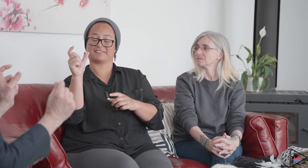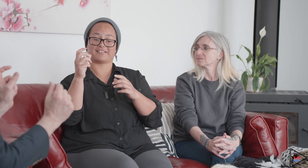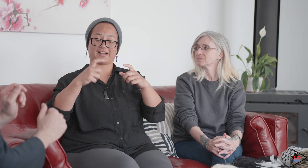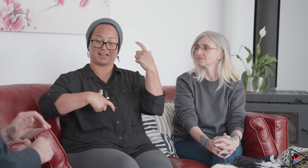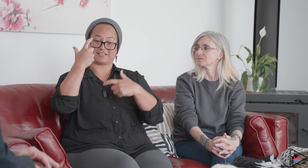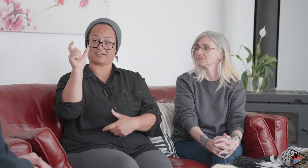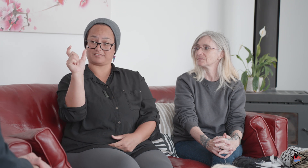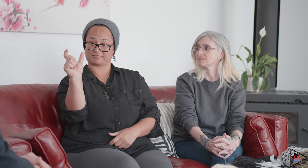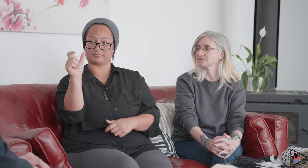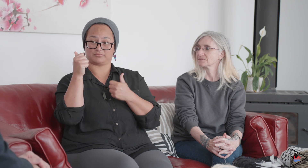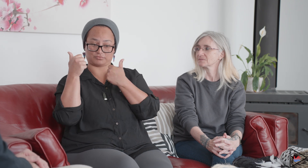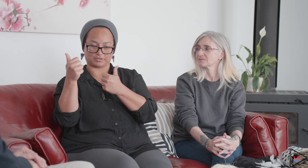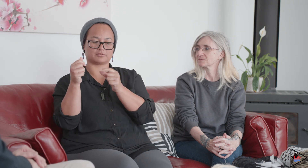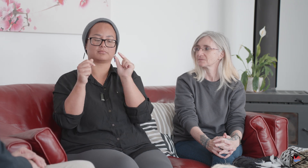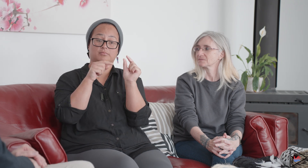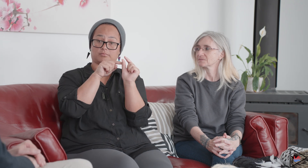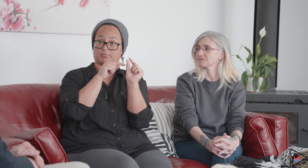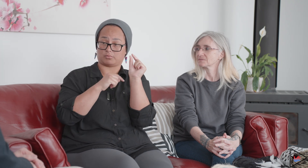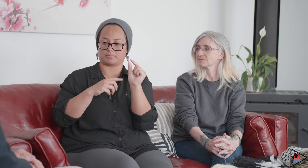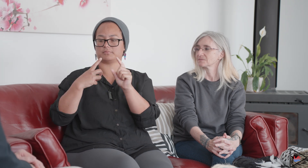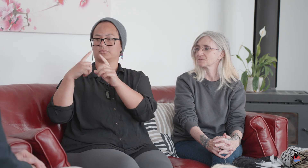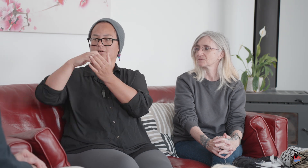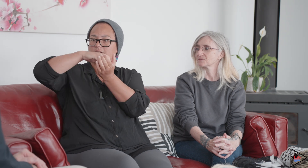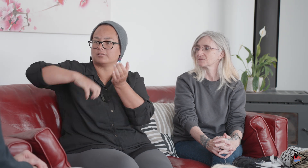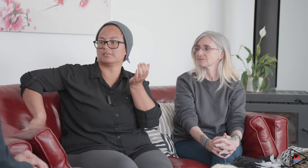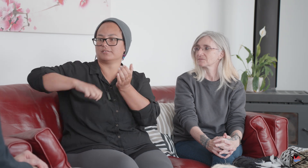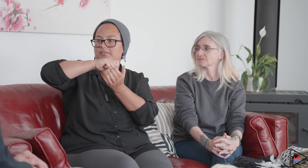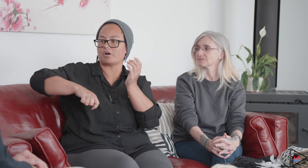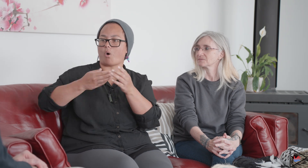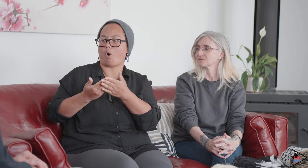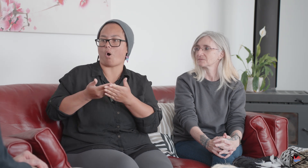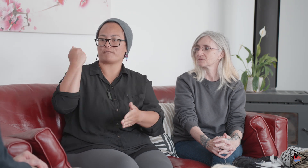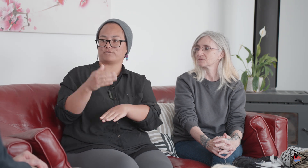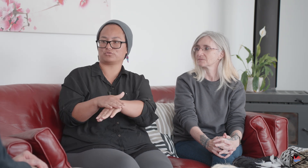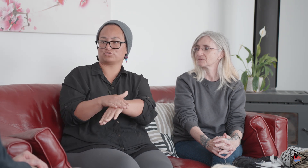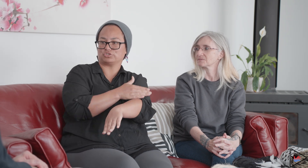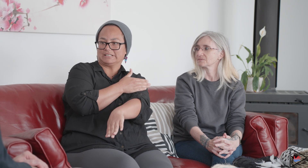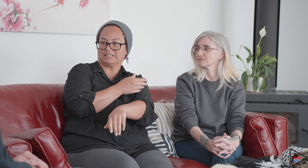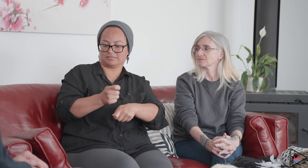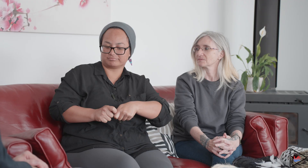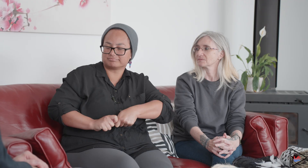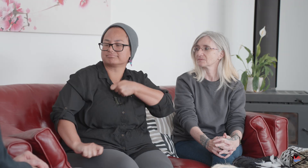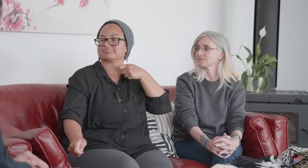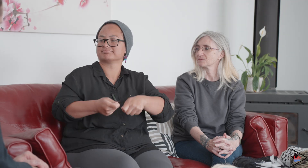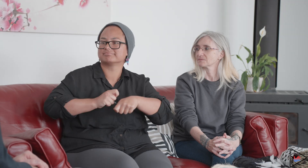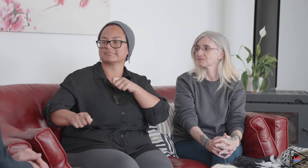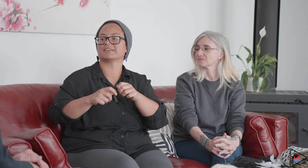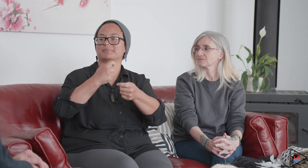muka, less fibres in width compared to the width of a full harakeke leaf with the green layer